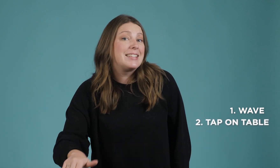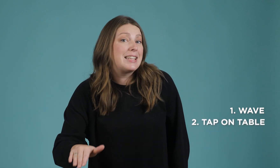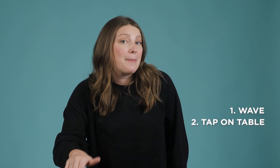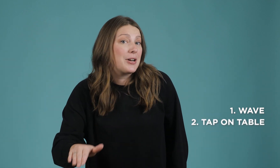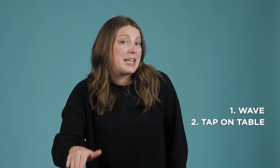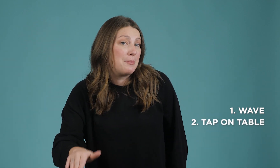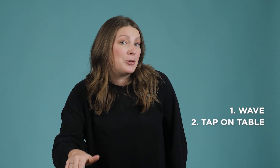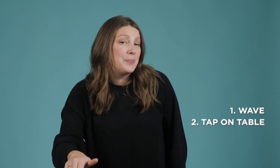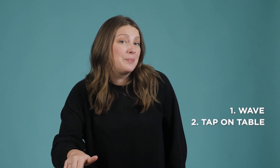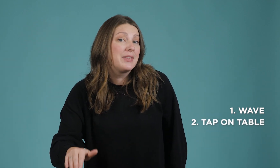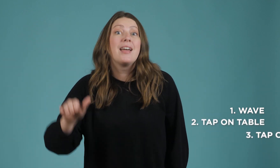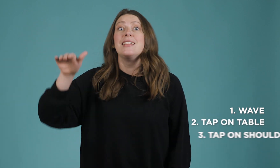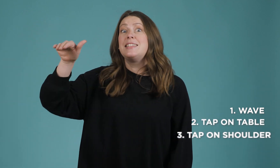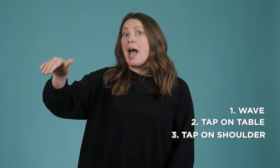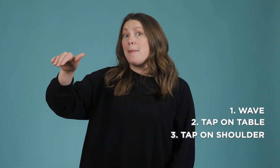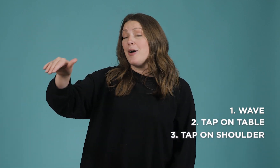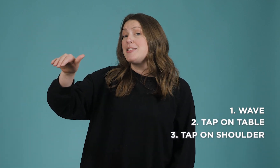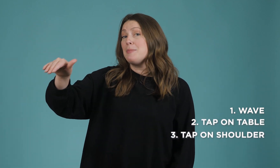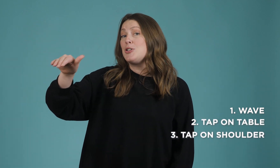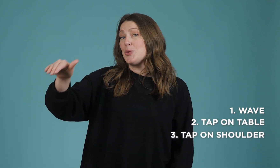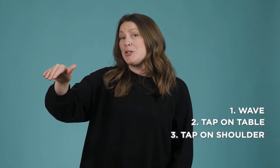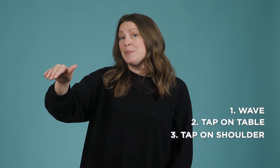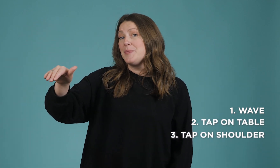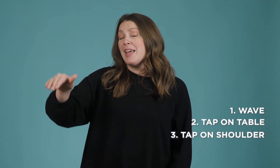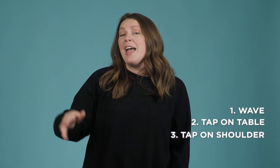Tap on a table. Tap on somebody's shoulder.